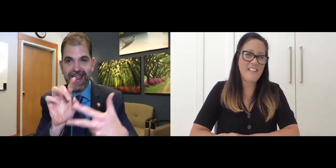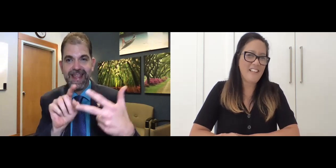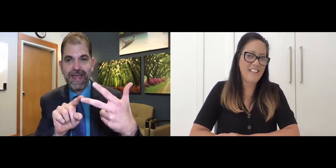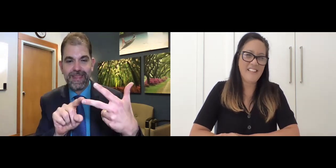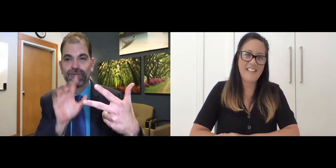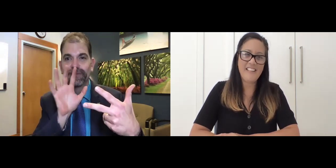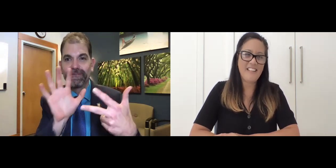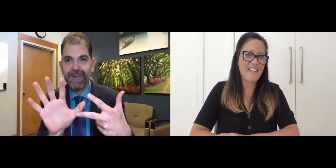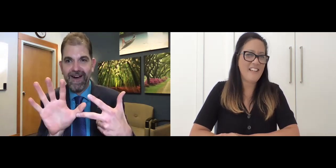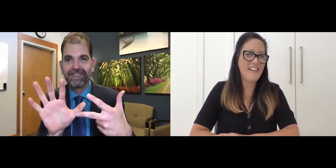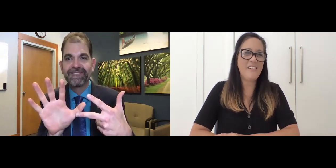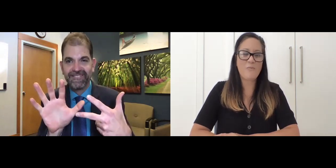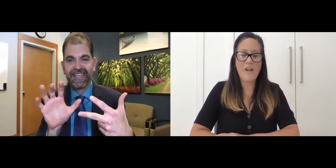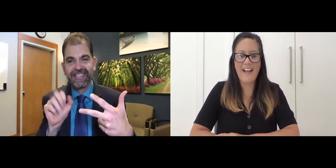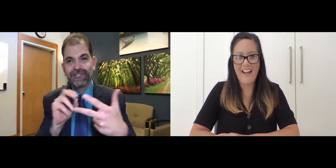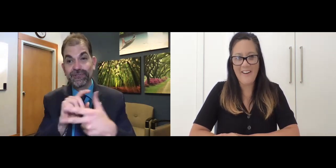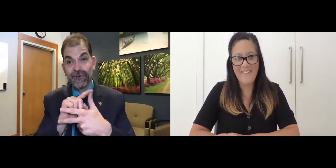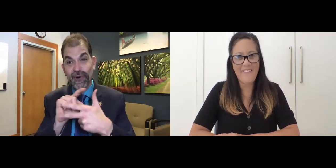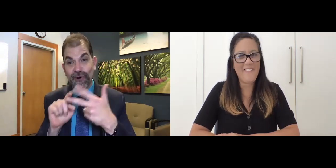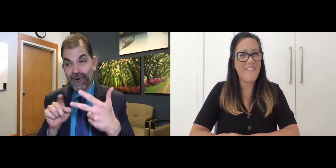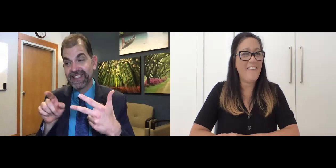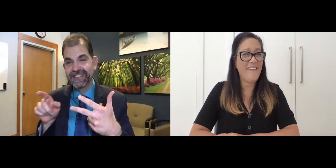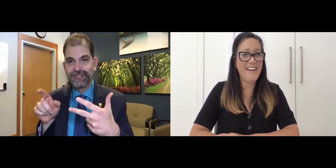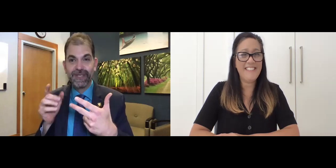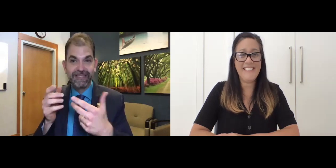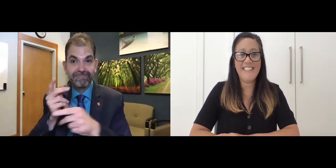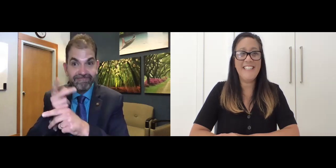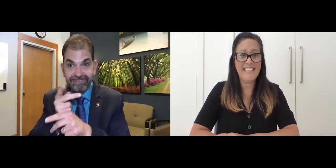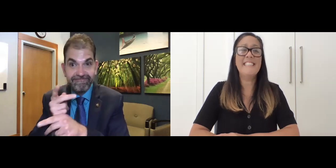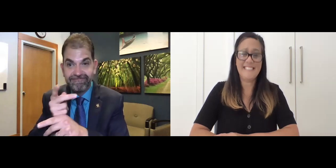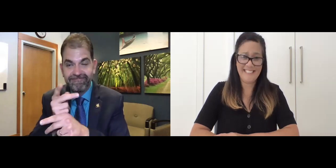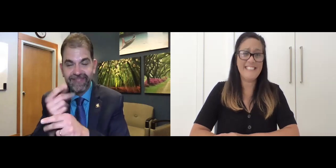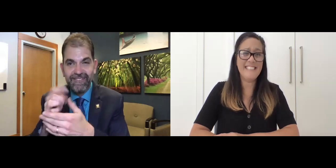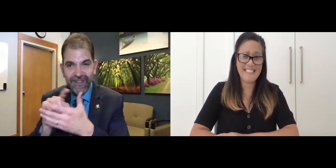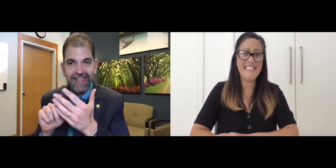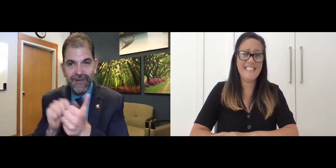an eight-year-old, and a five-year-old. So with three kids at home she's been